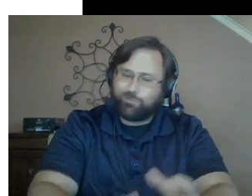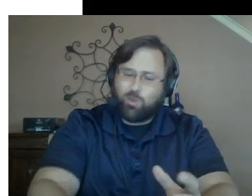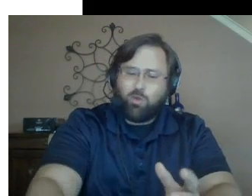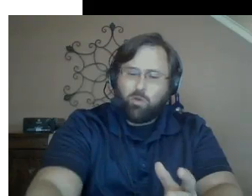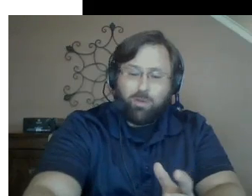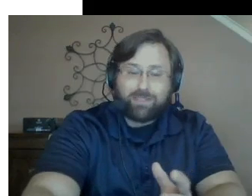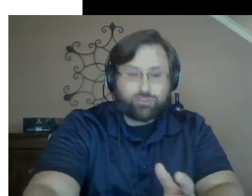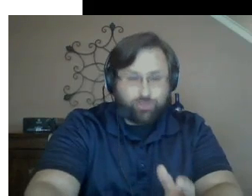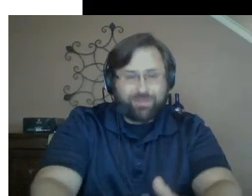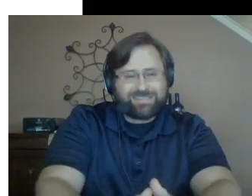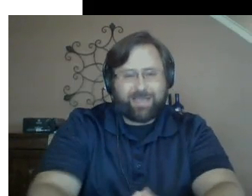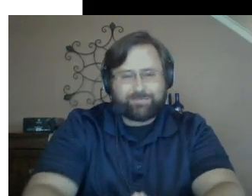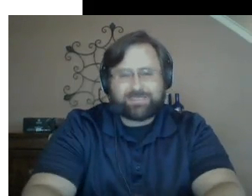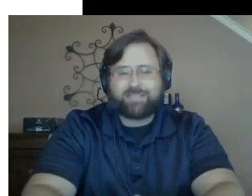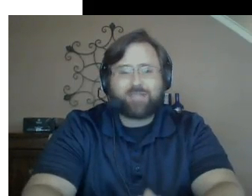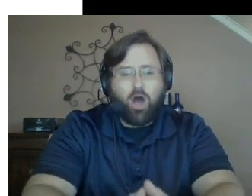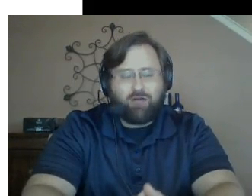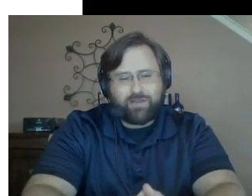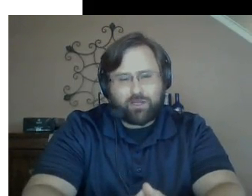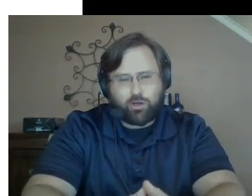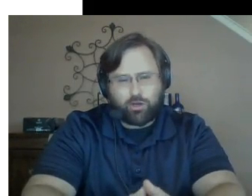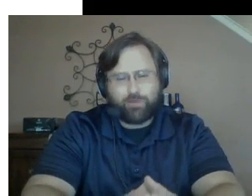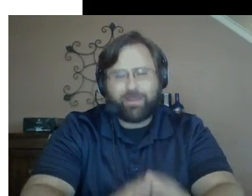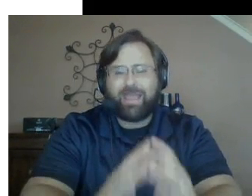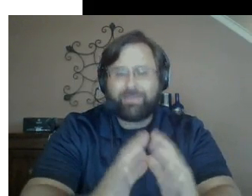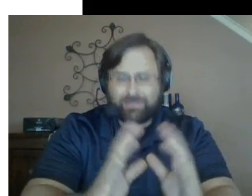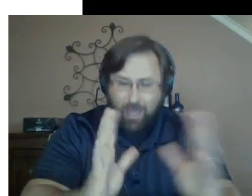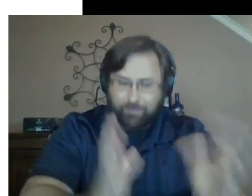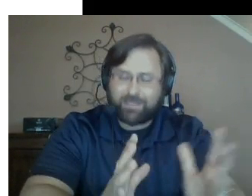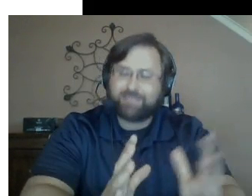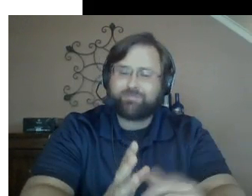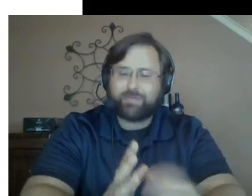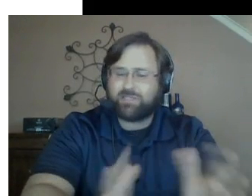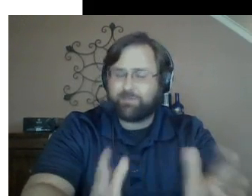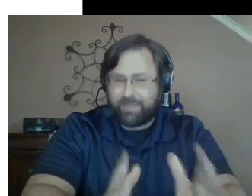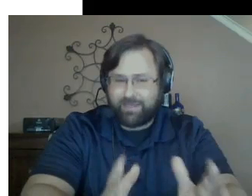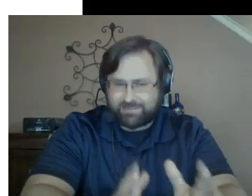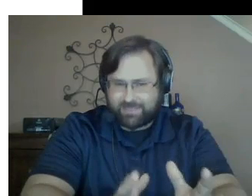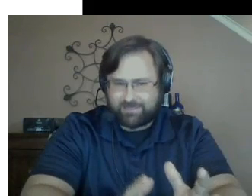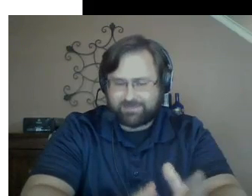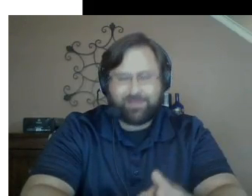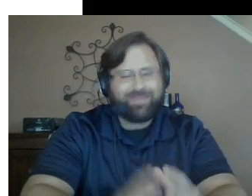while it's true that time signs often occur in the topicalized information at the beginning of the sentence